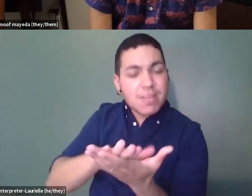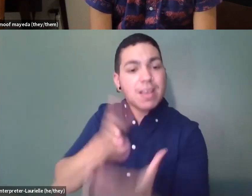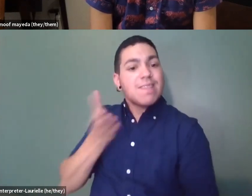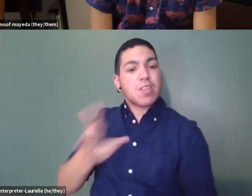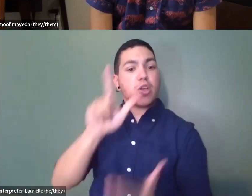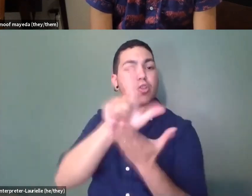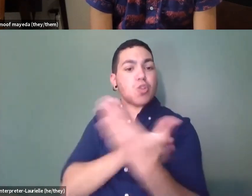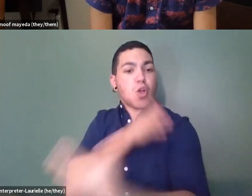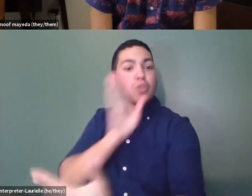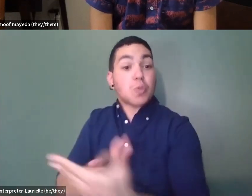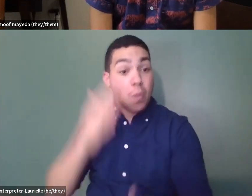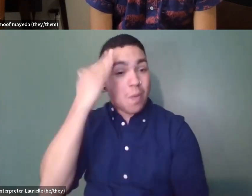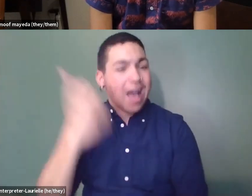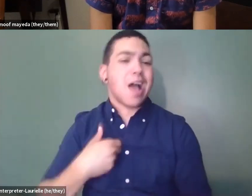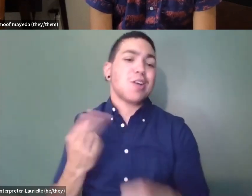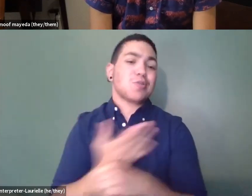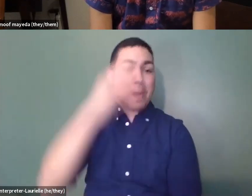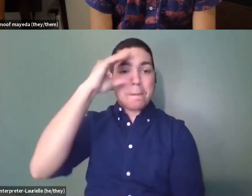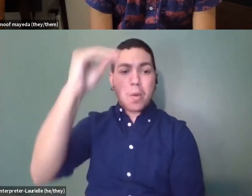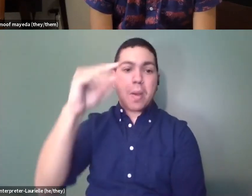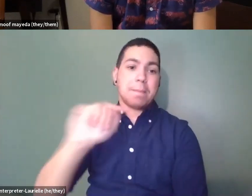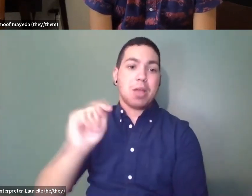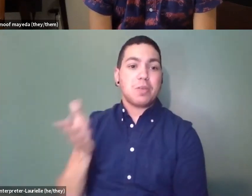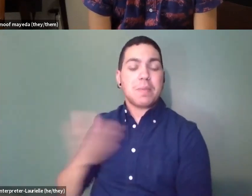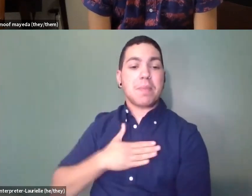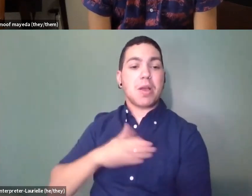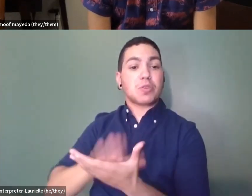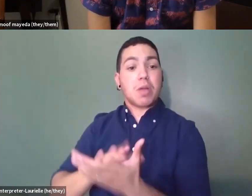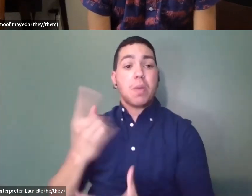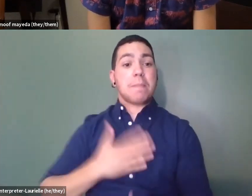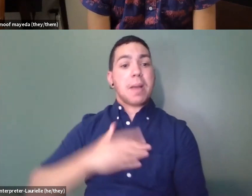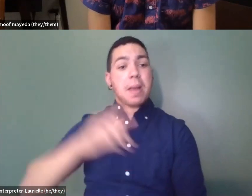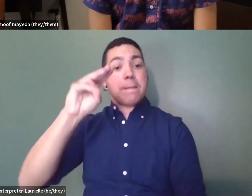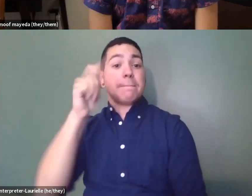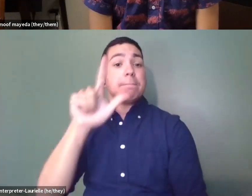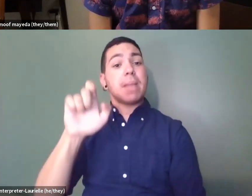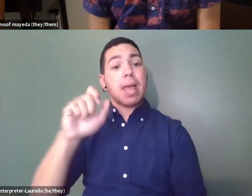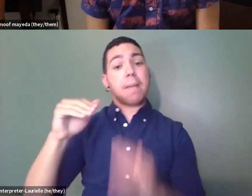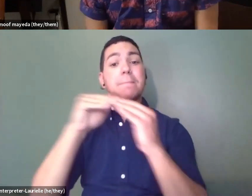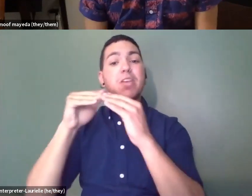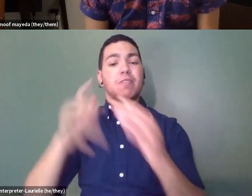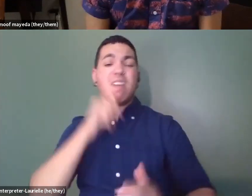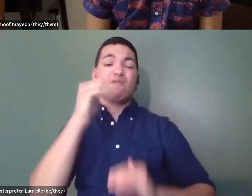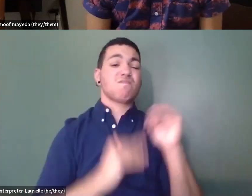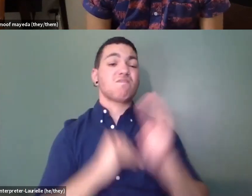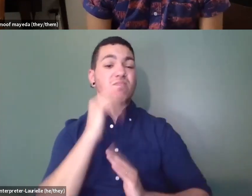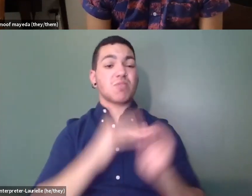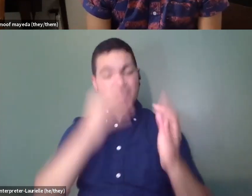privacy or bullying or anything in between no matter where they live. Thanks for sharing that, Tyler.